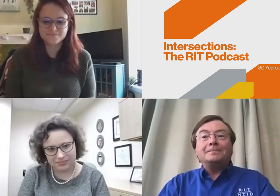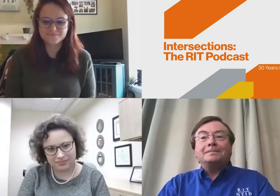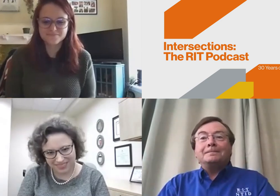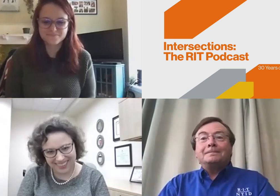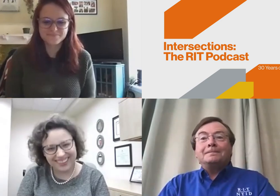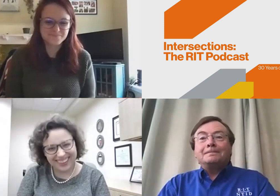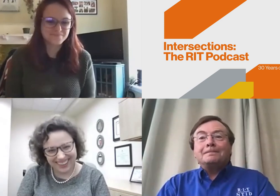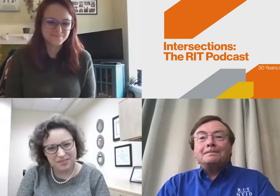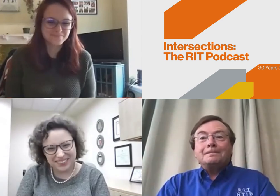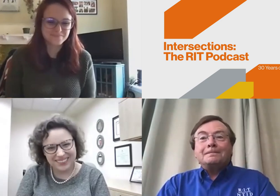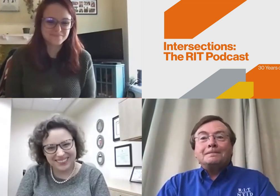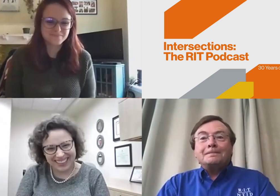Absolutely, absolutely.